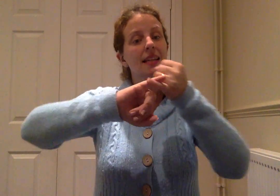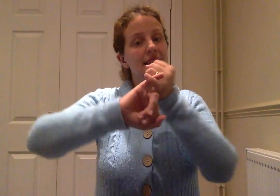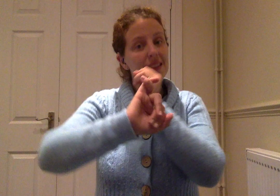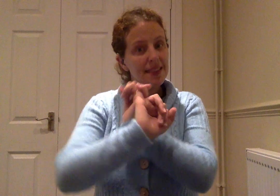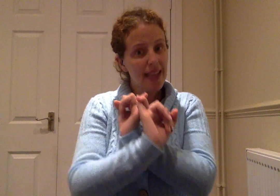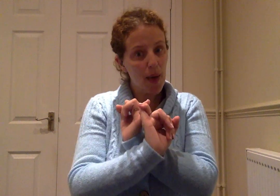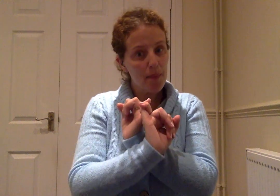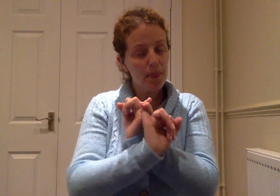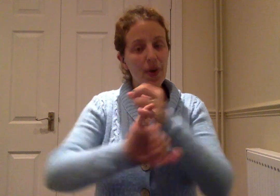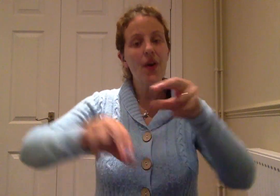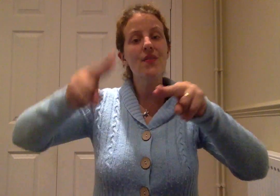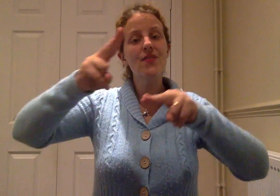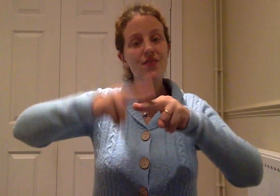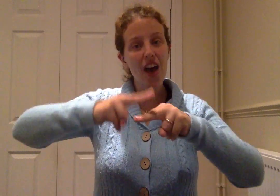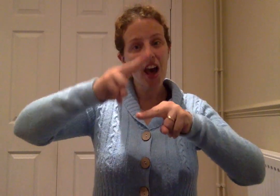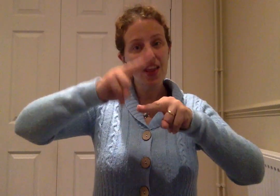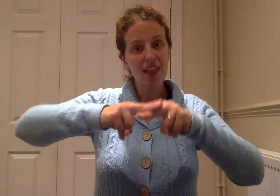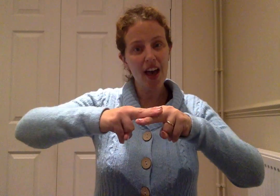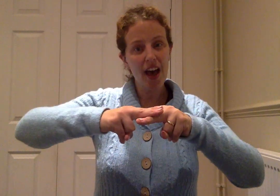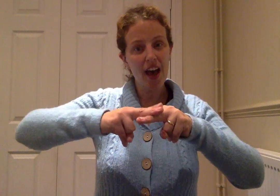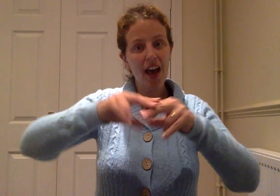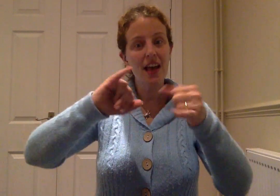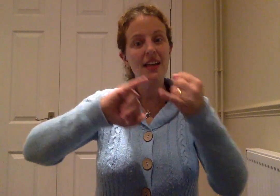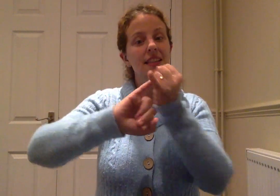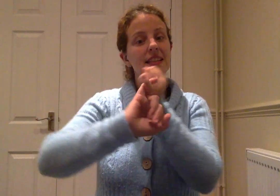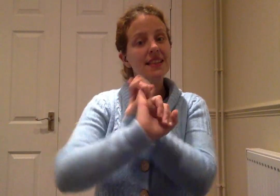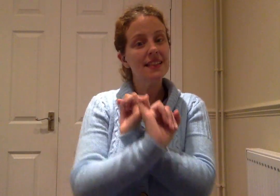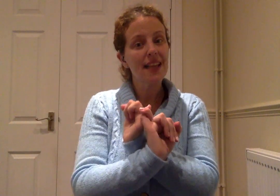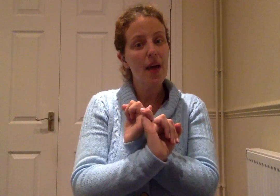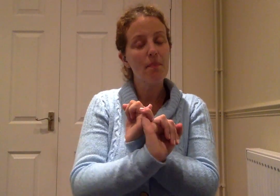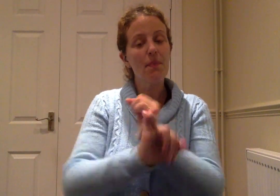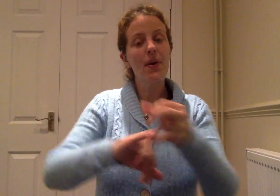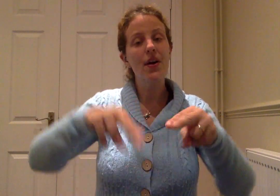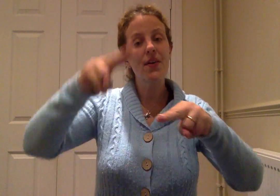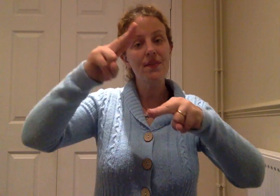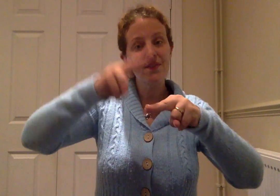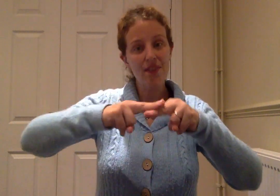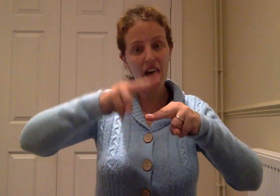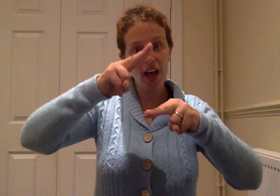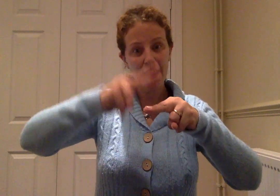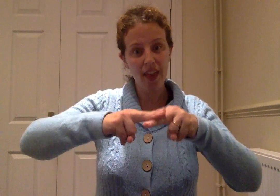Step father